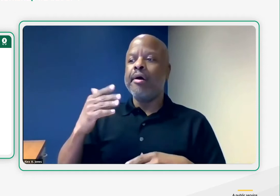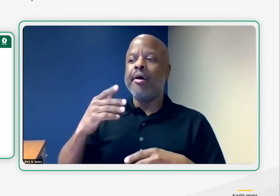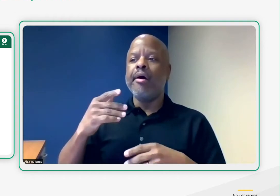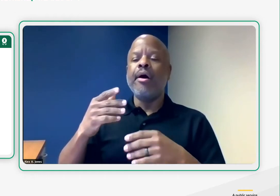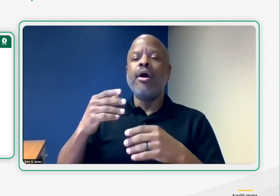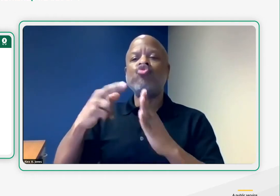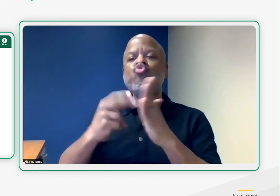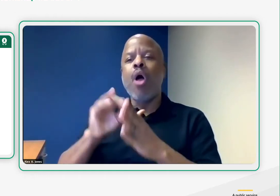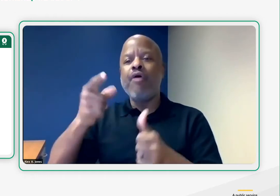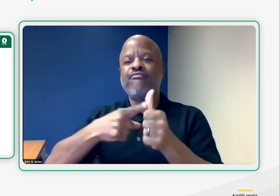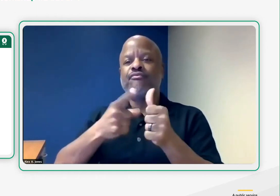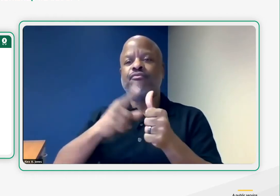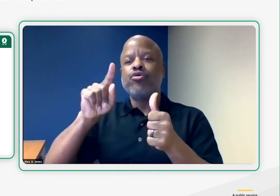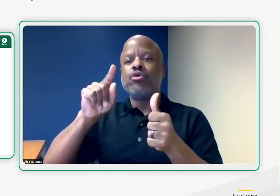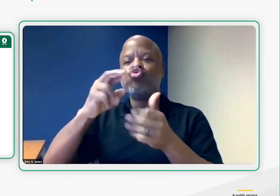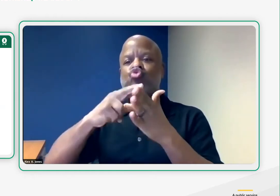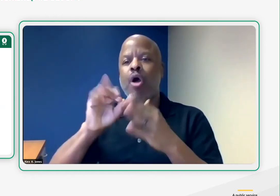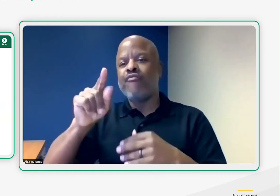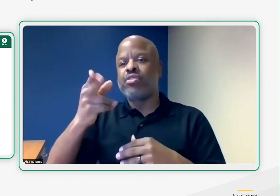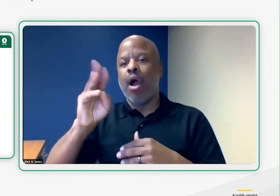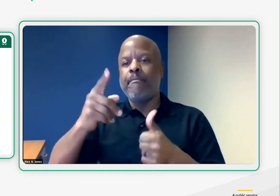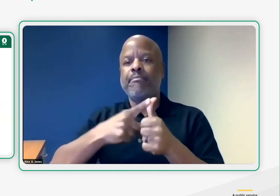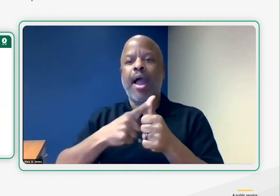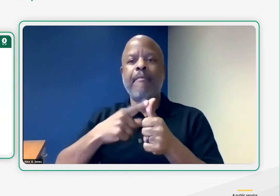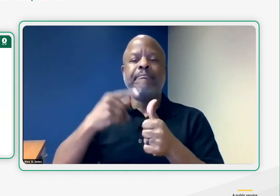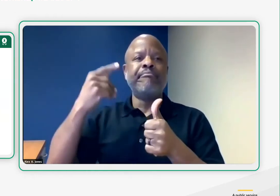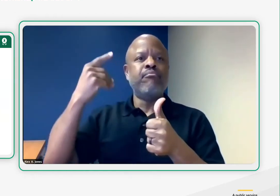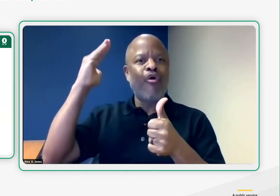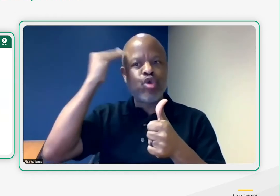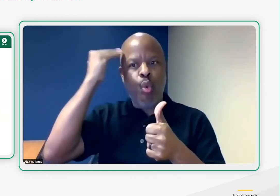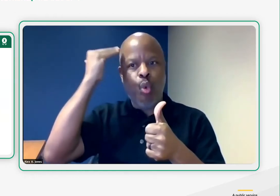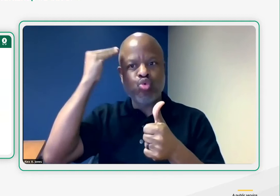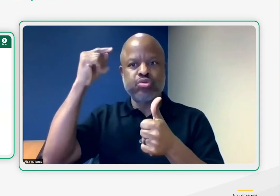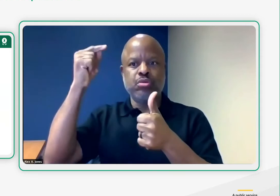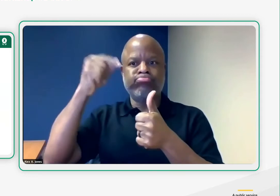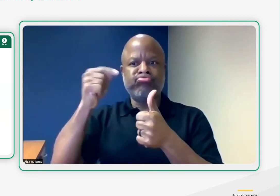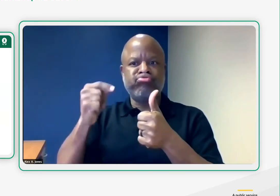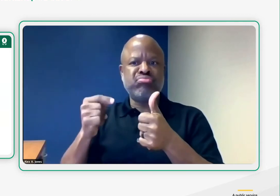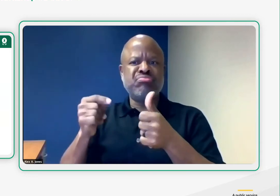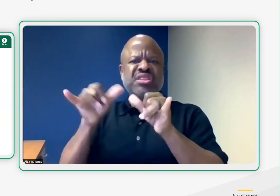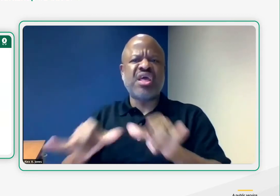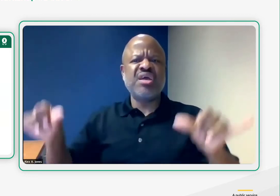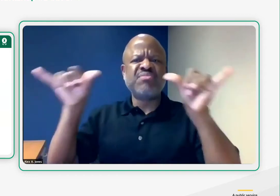You know, a good rule of thumb is